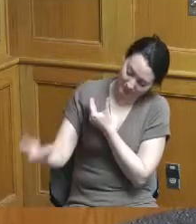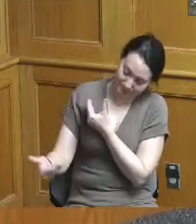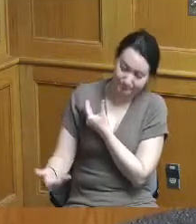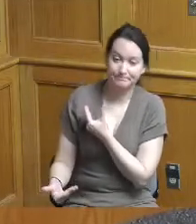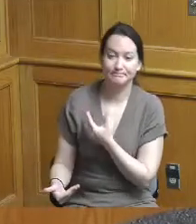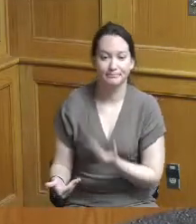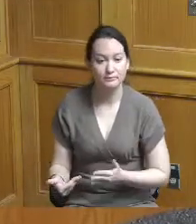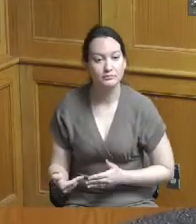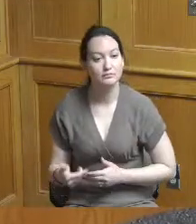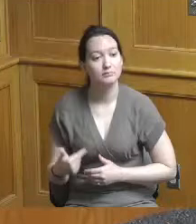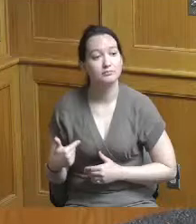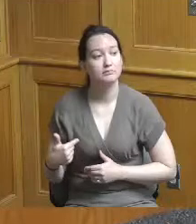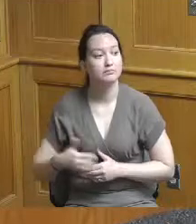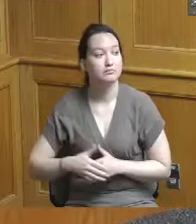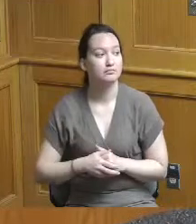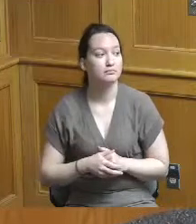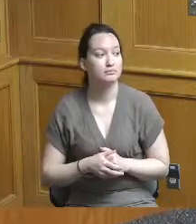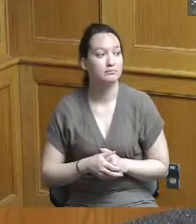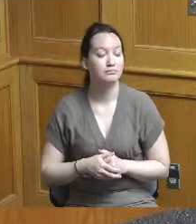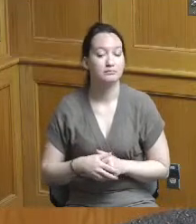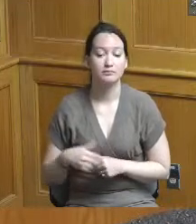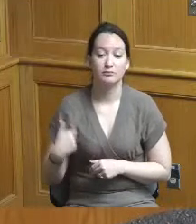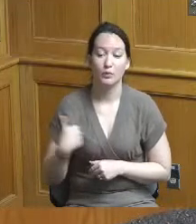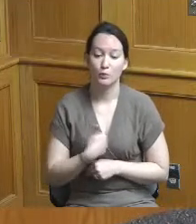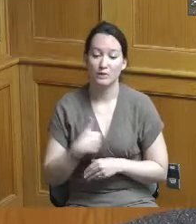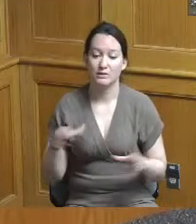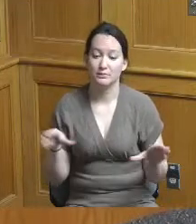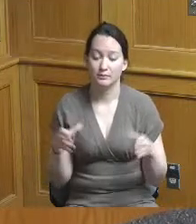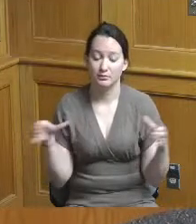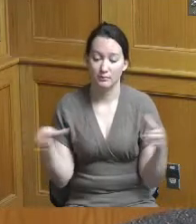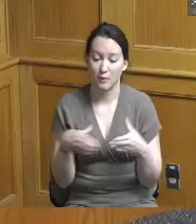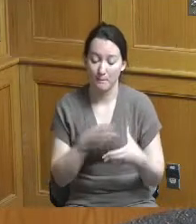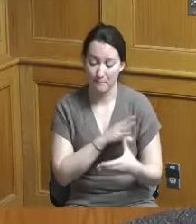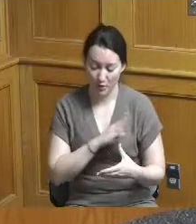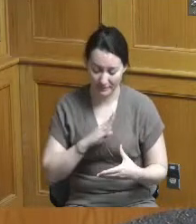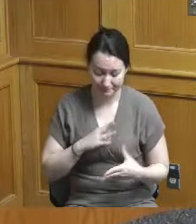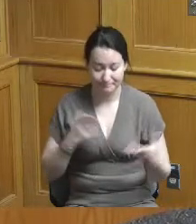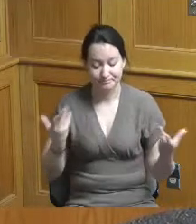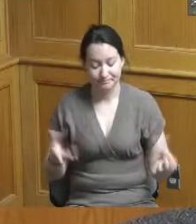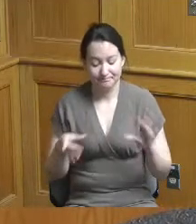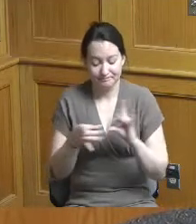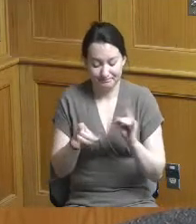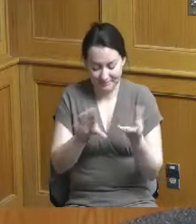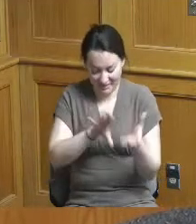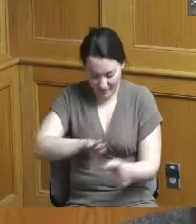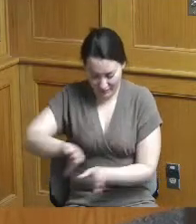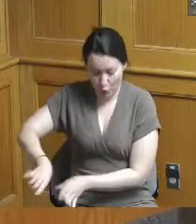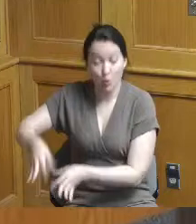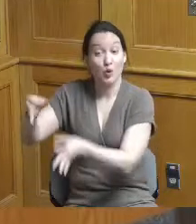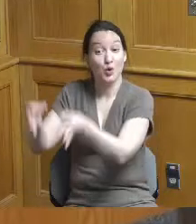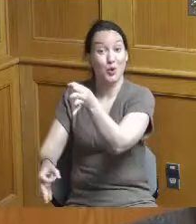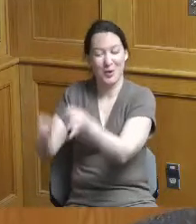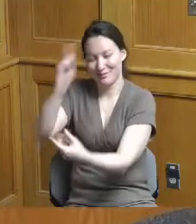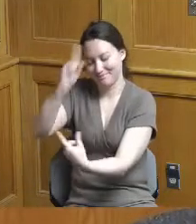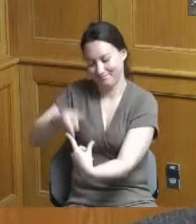take our Direction as a board so with that being said the courts decided differently as it relates